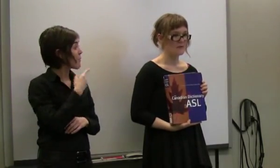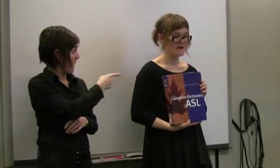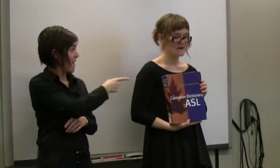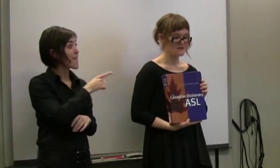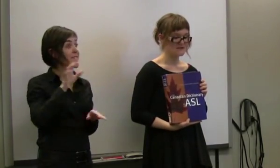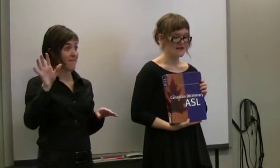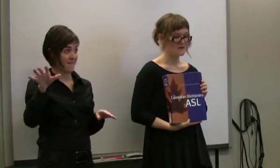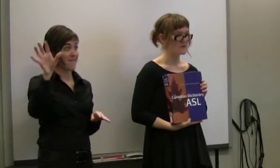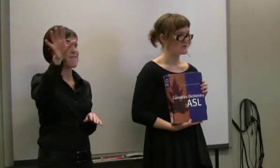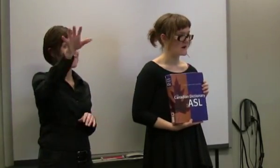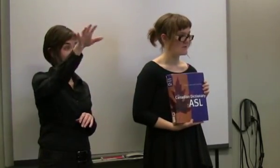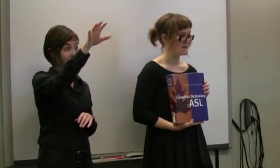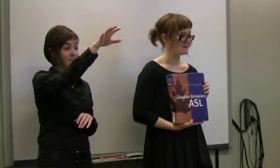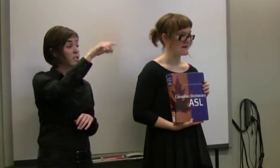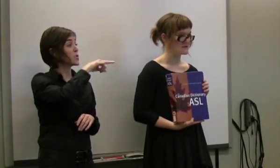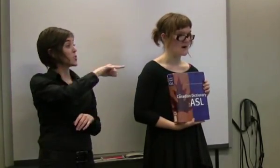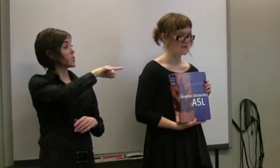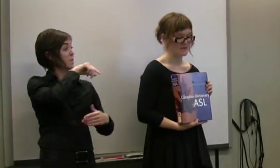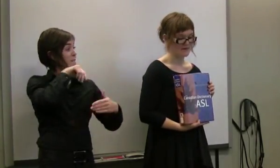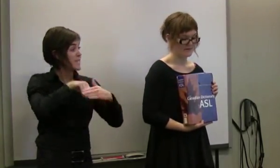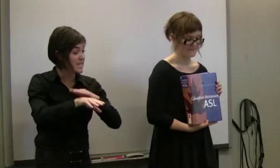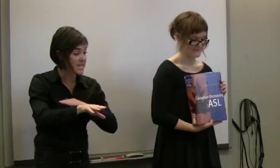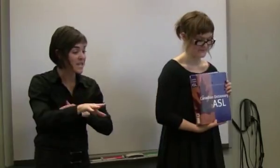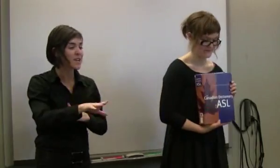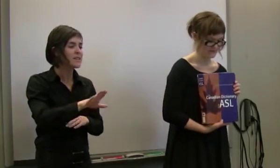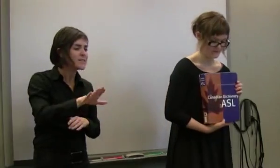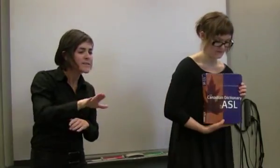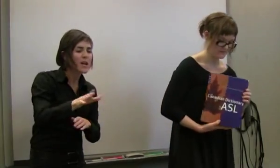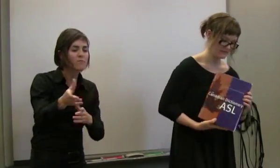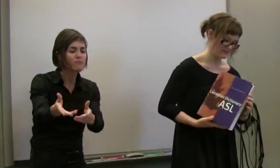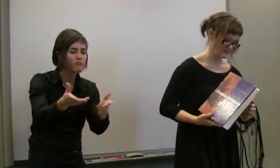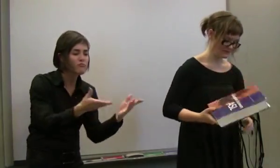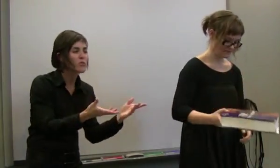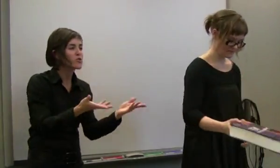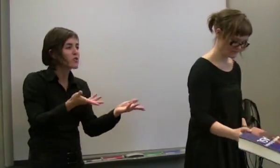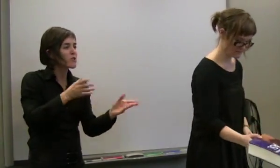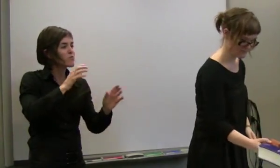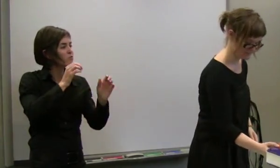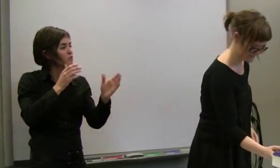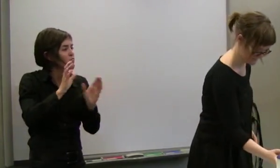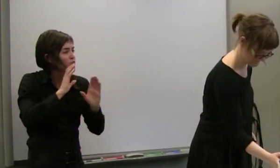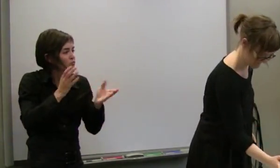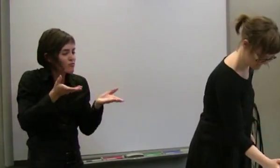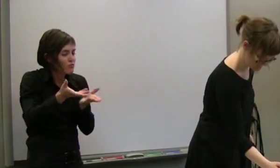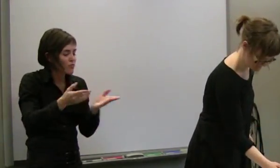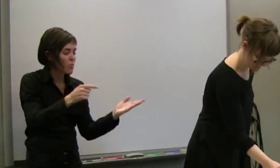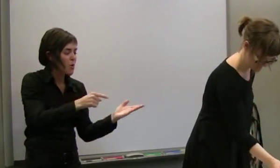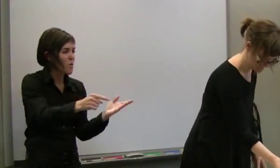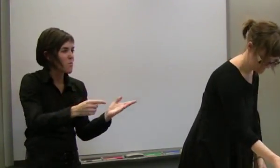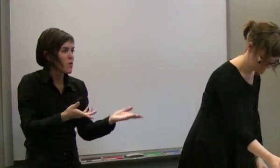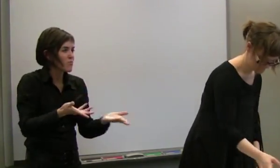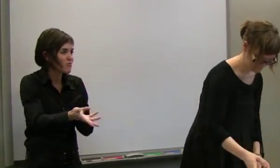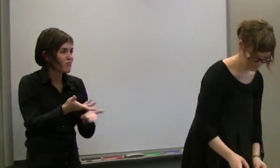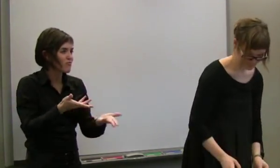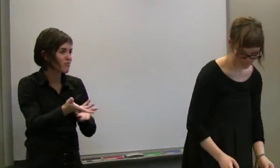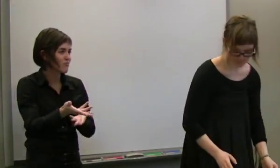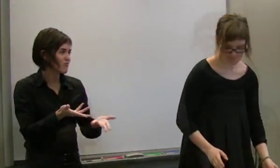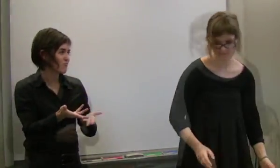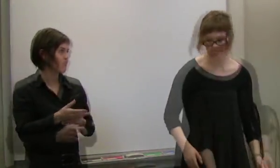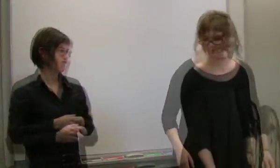that they can use to help them understand you.